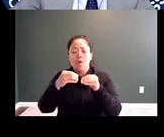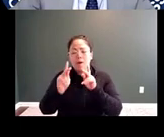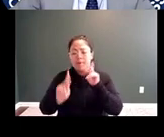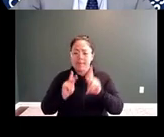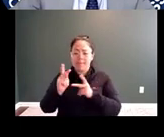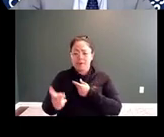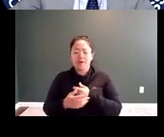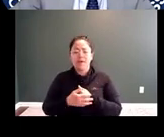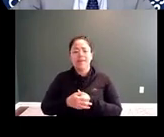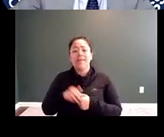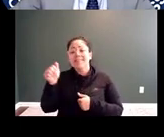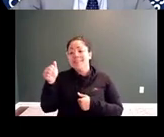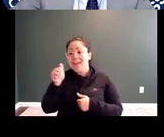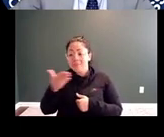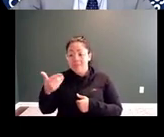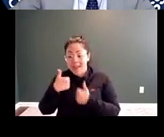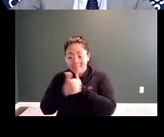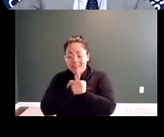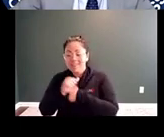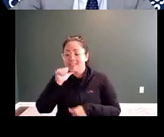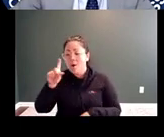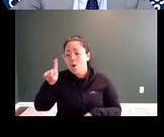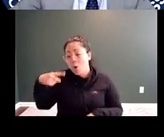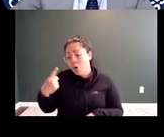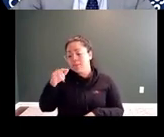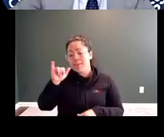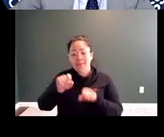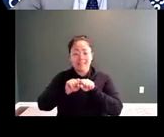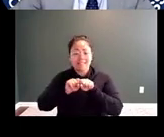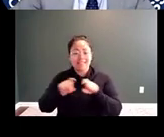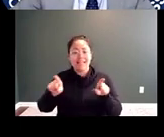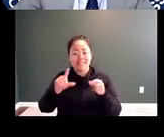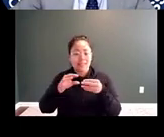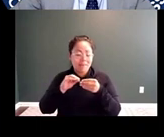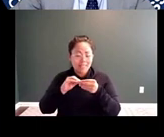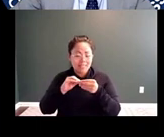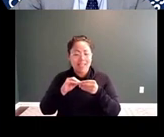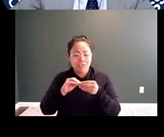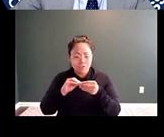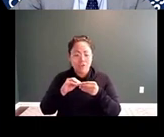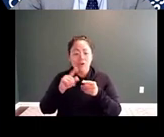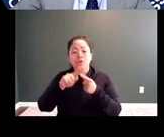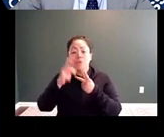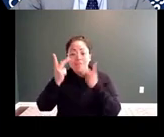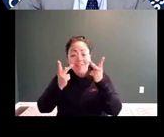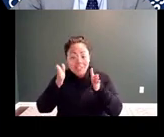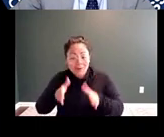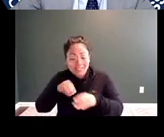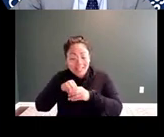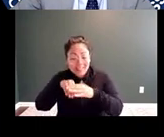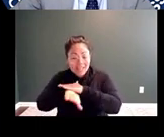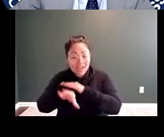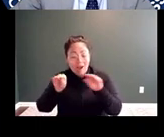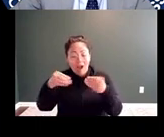And the other thing I love about it is not only does it send the message externally to visitors of your office and who you are as an organization